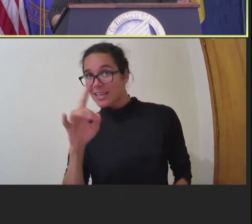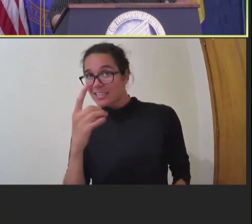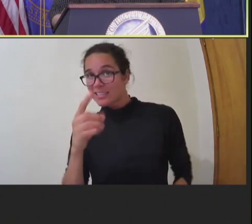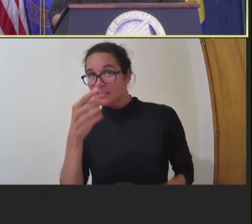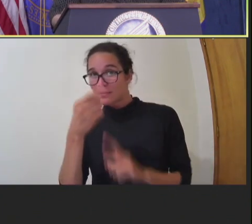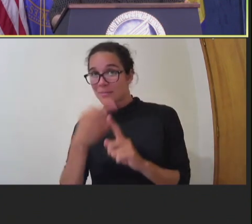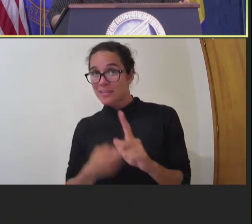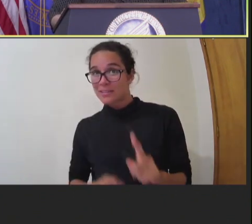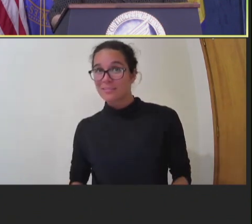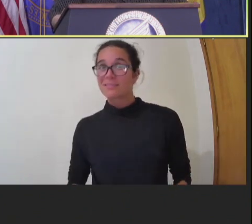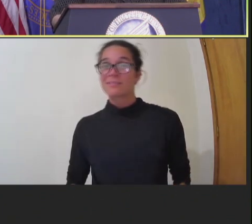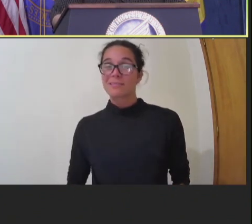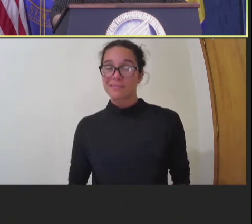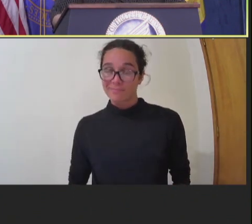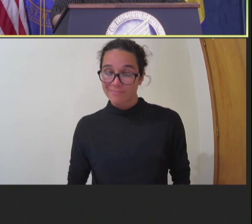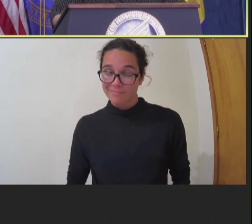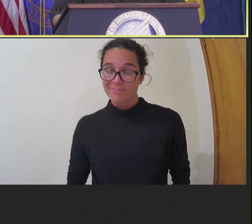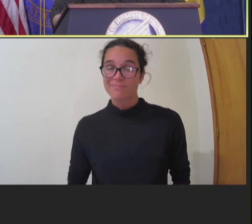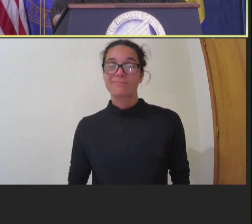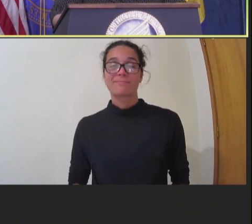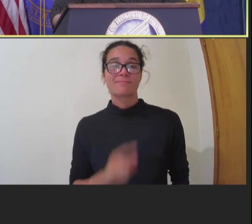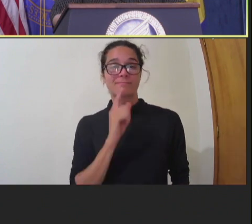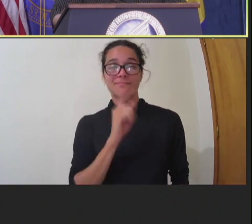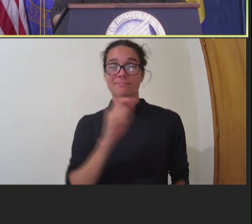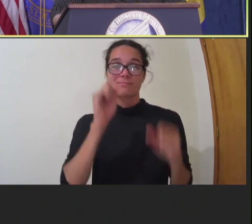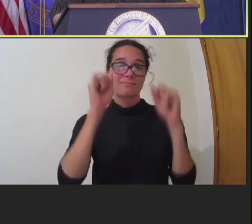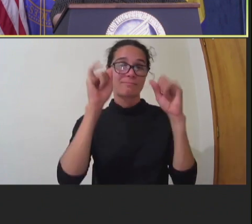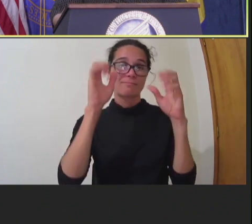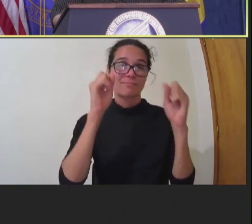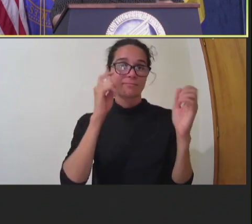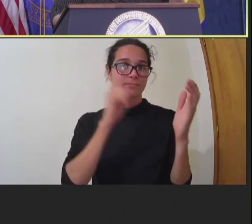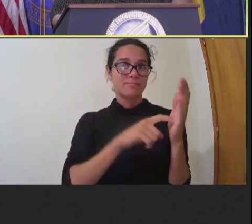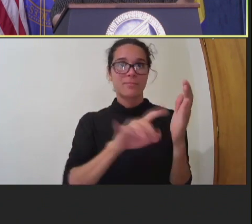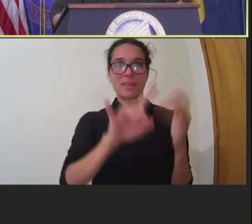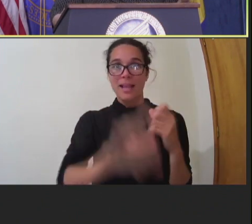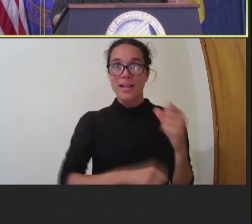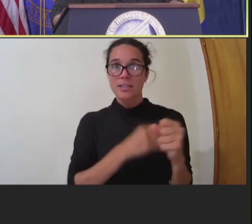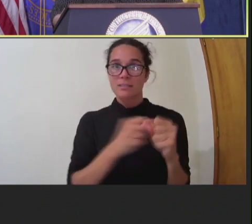quite remarkable and something that we're quite excited about. We're now